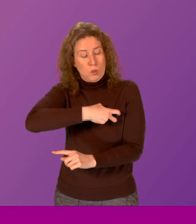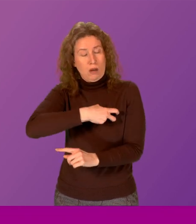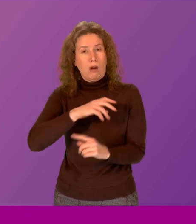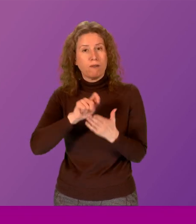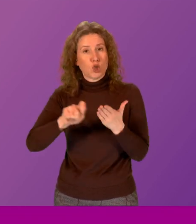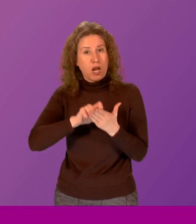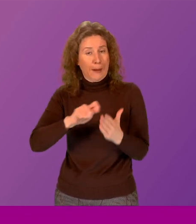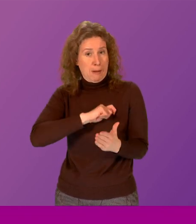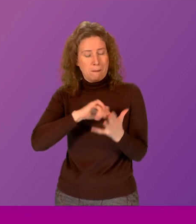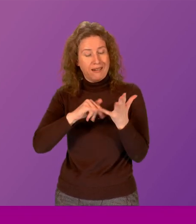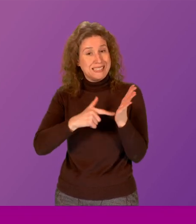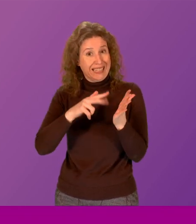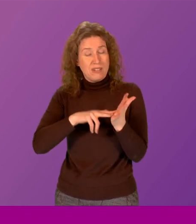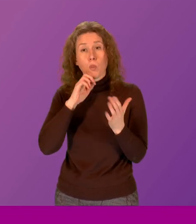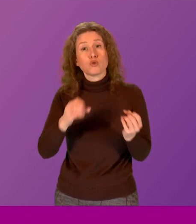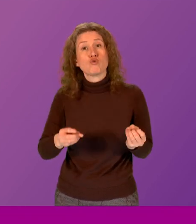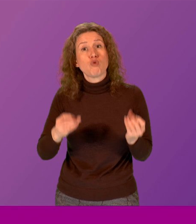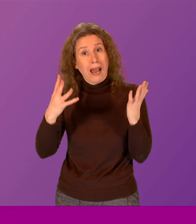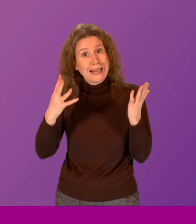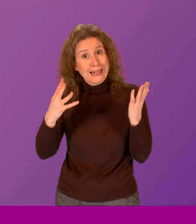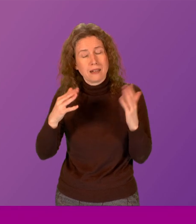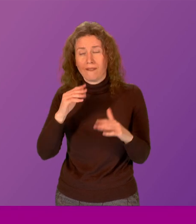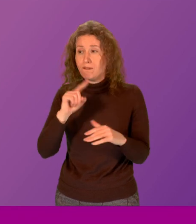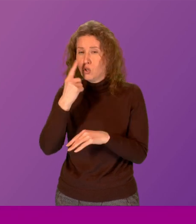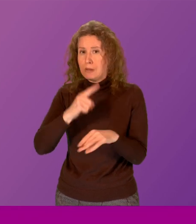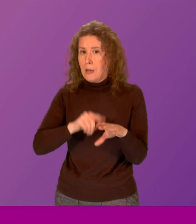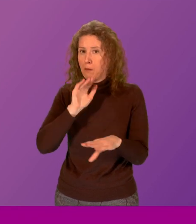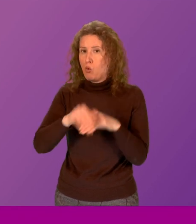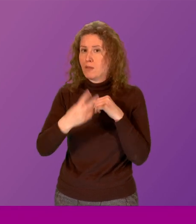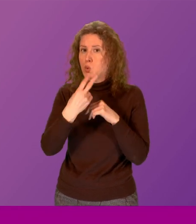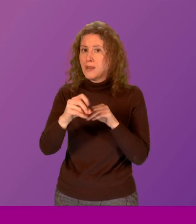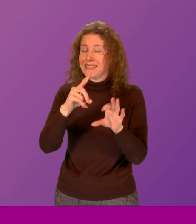take strike action for the first time in more than 20 years. I understand that, counter to